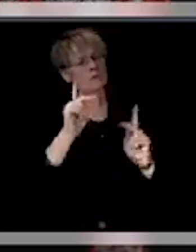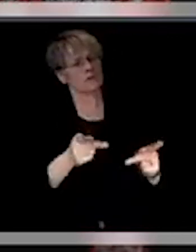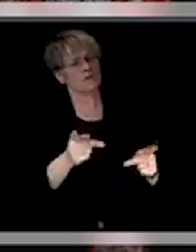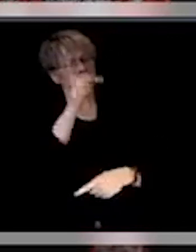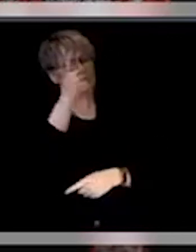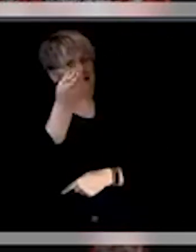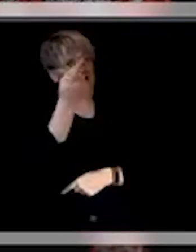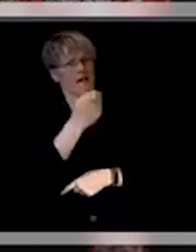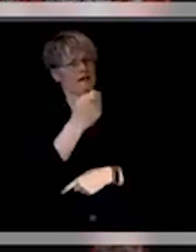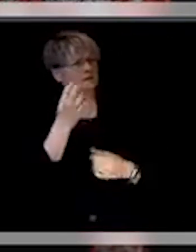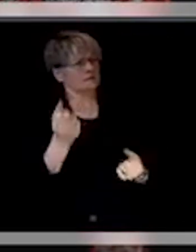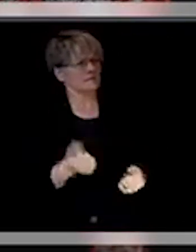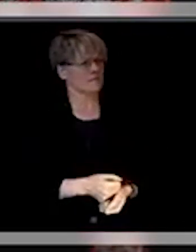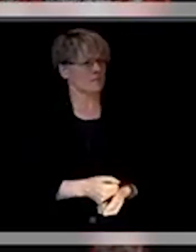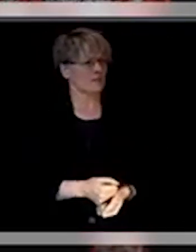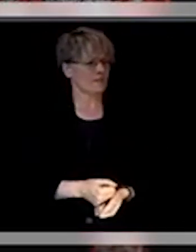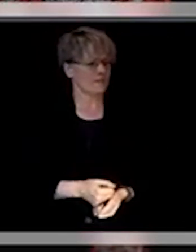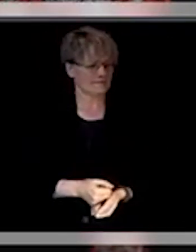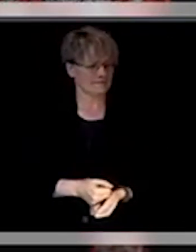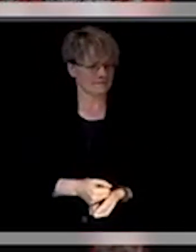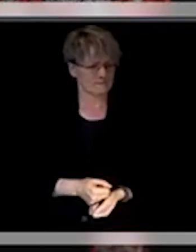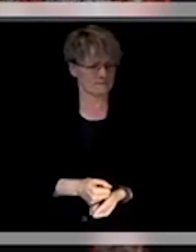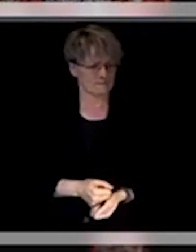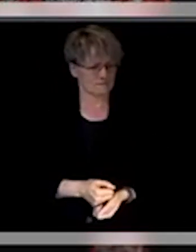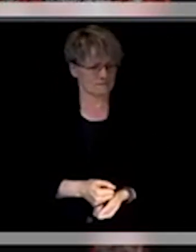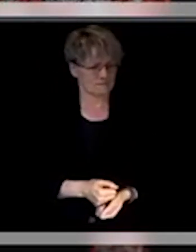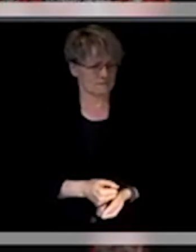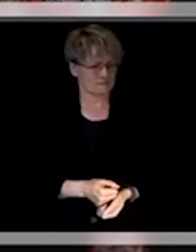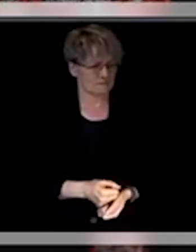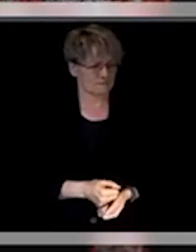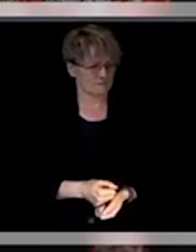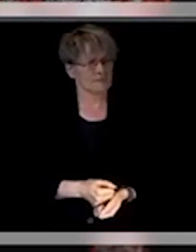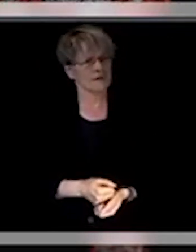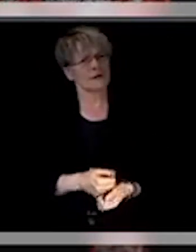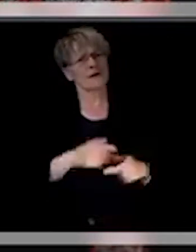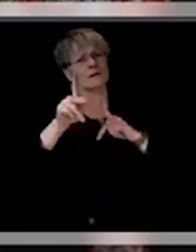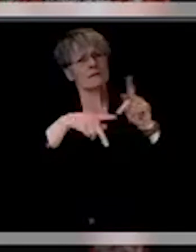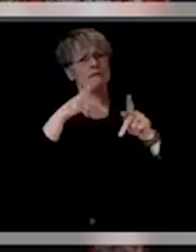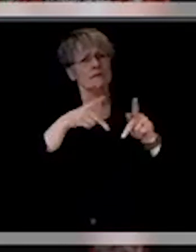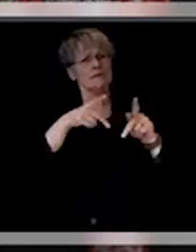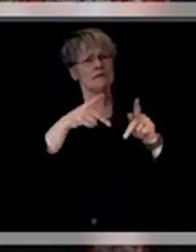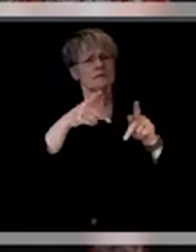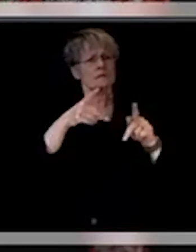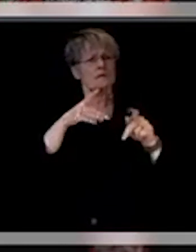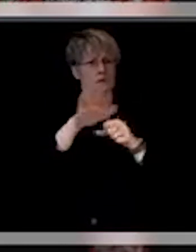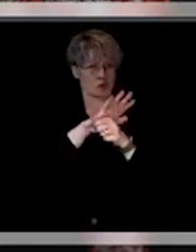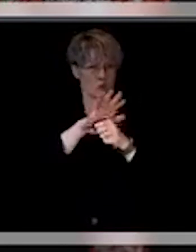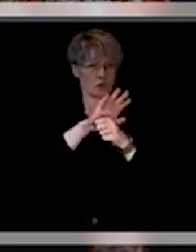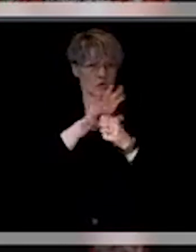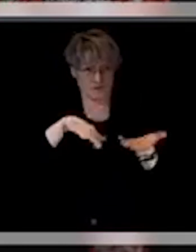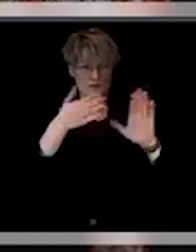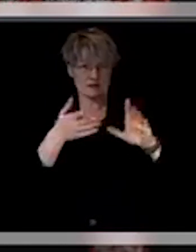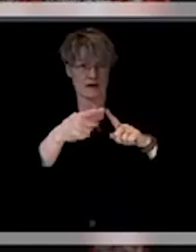of COVID-19 here, if they had underlying conditions. Dr. Ramstrom, is that something that we can answer?